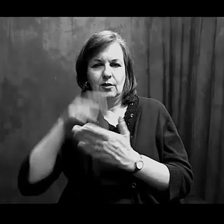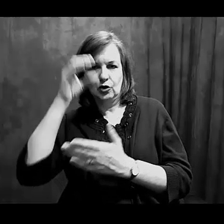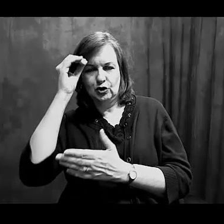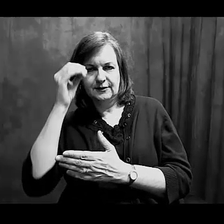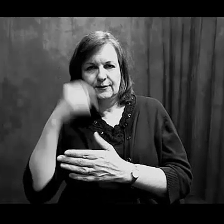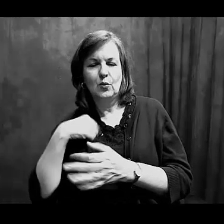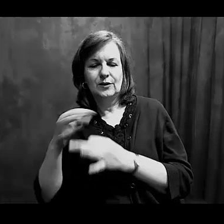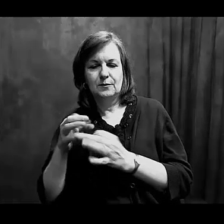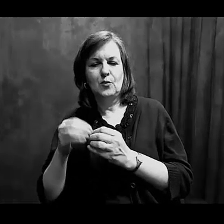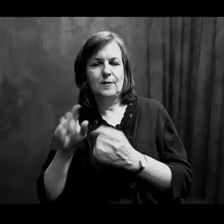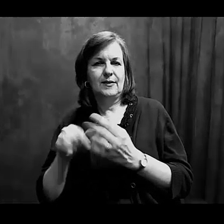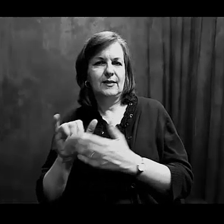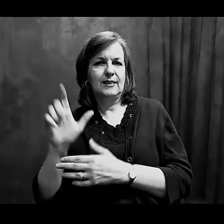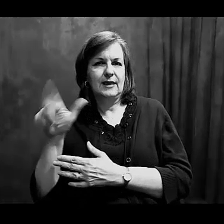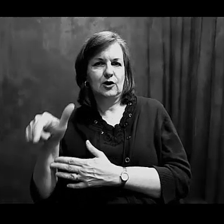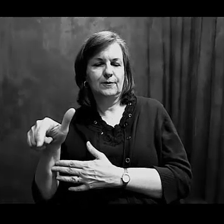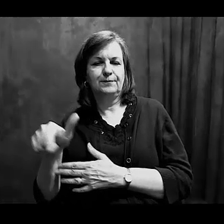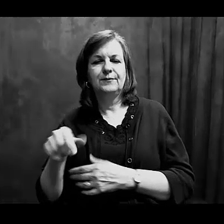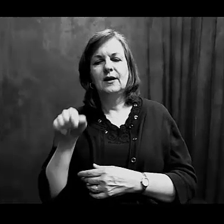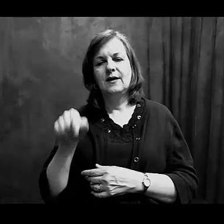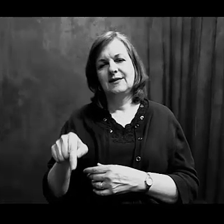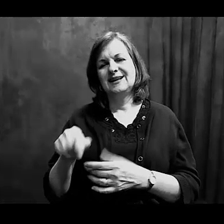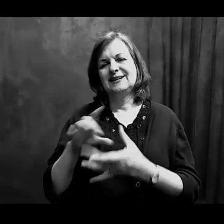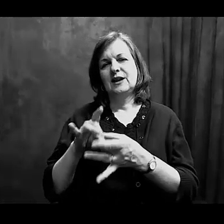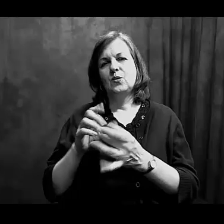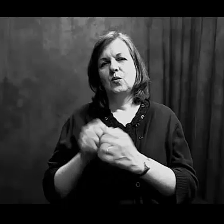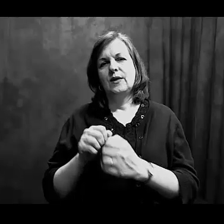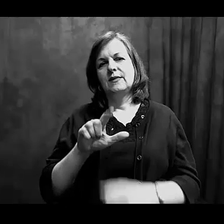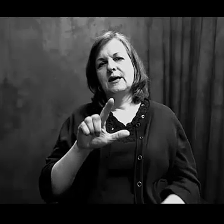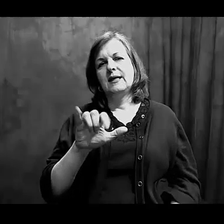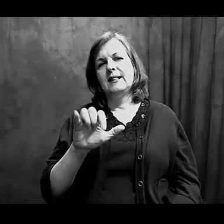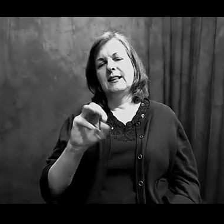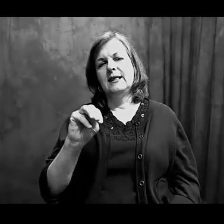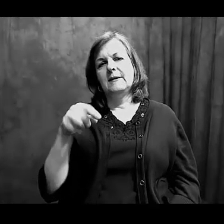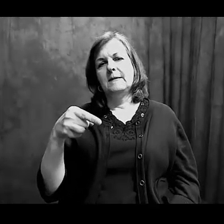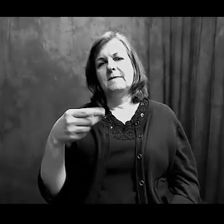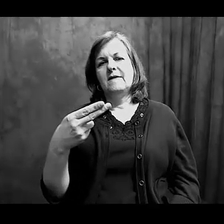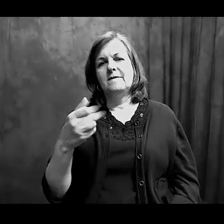so we'll see what that means we tie this then into the lymphatic system